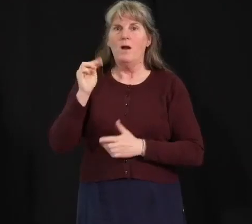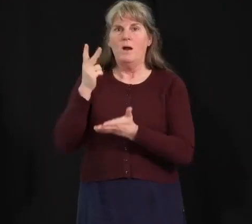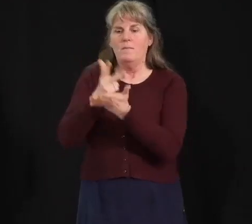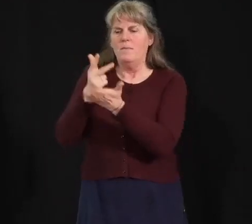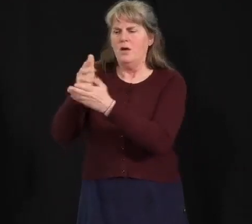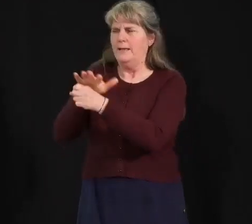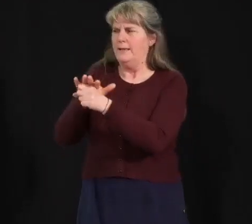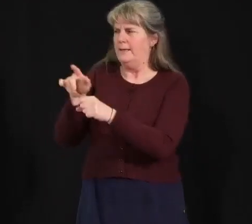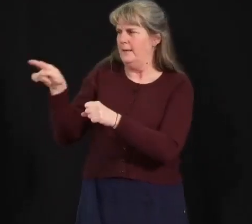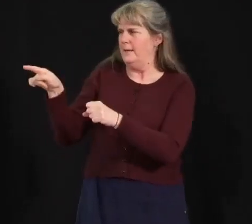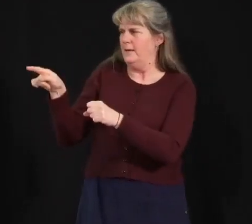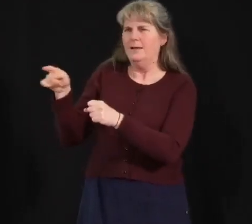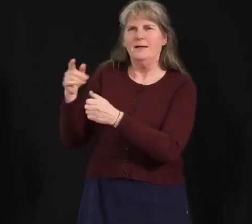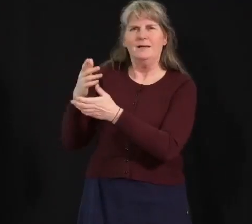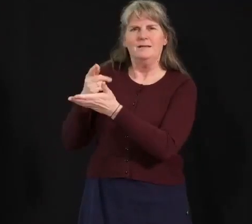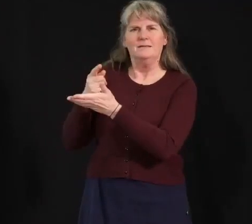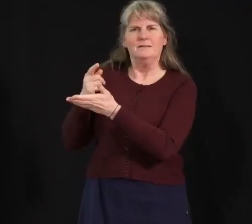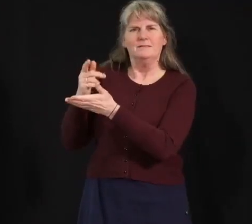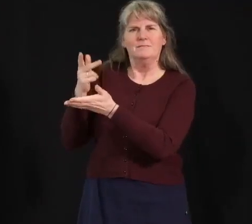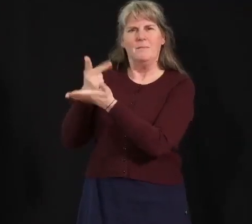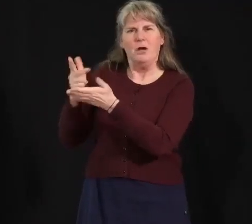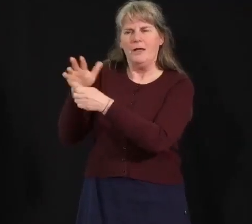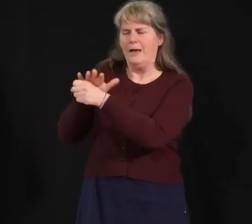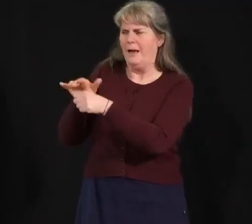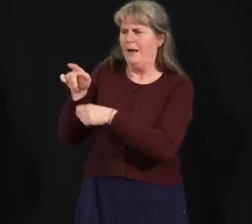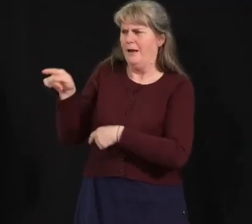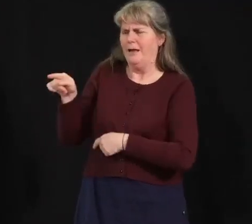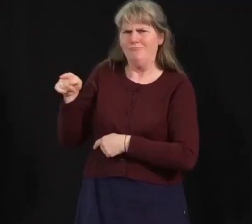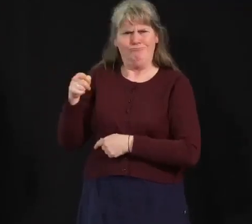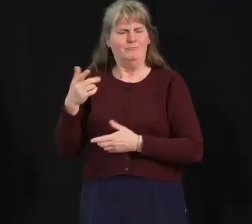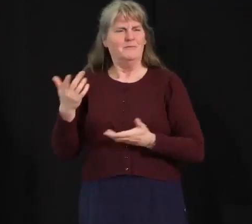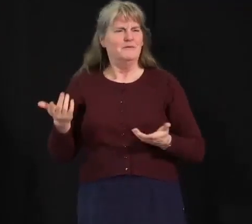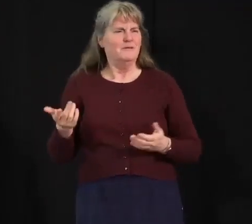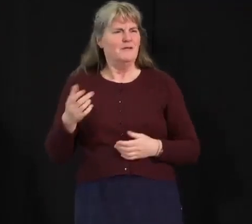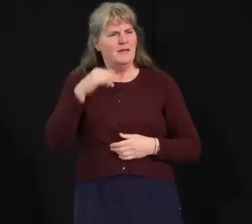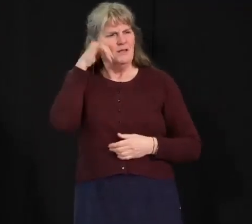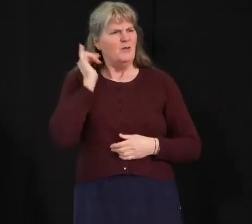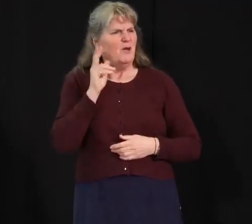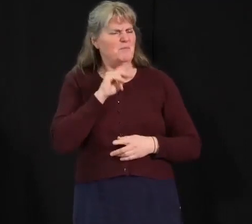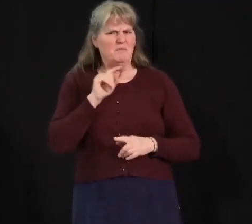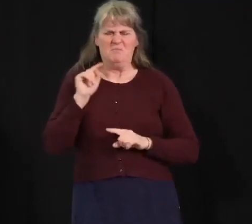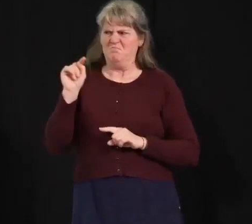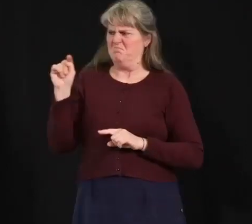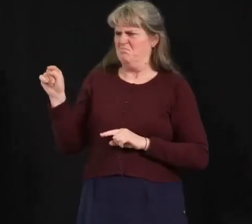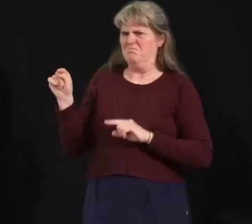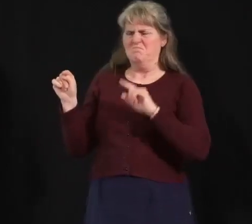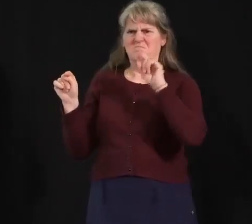Also had some information passed to me on the weekend about plates, vehicles from Idaho and